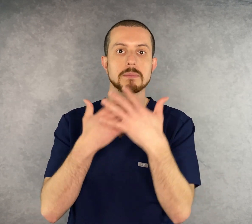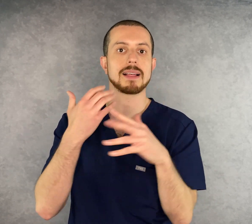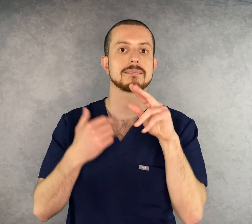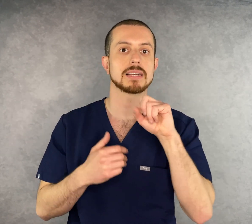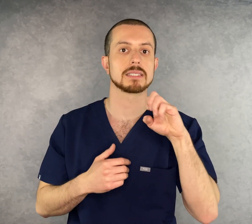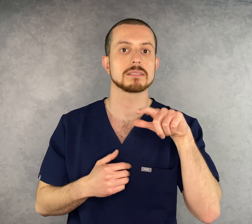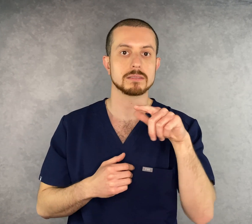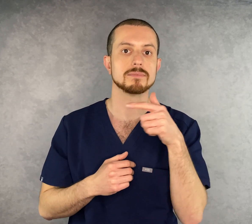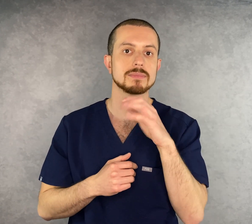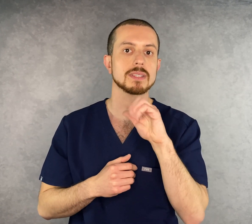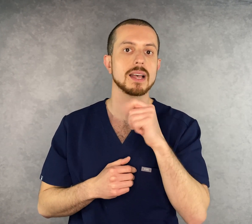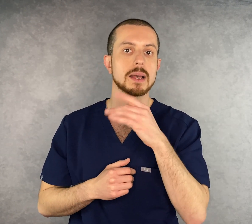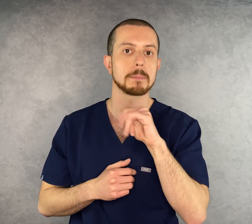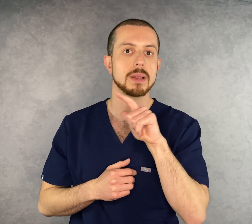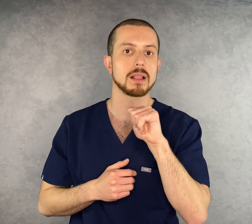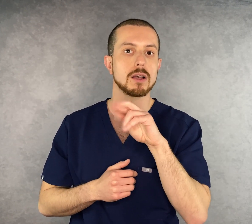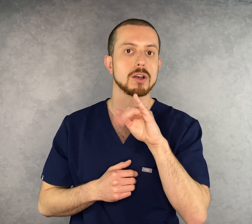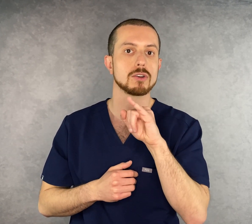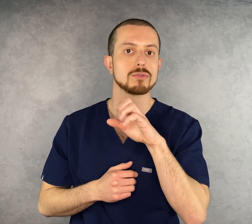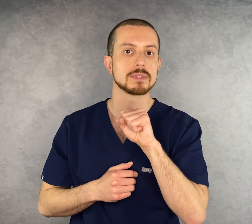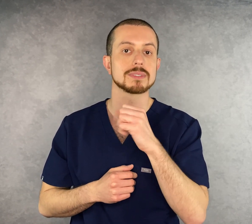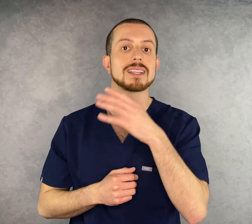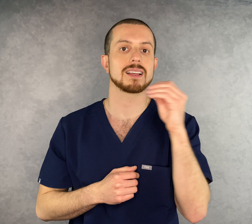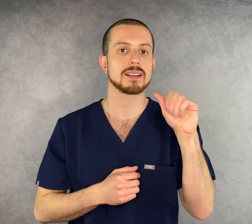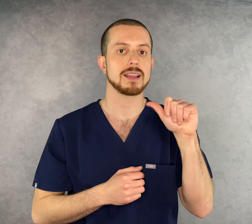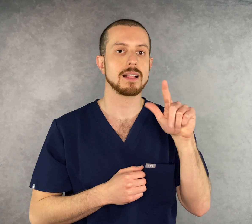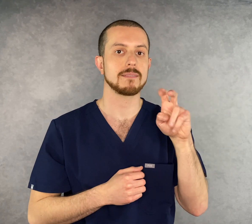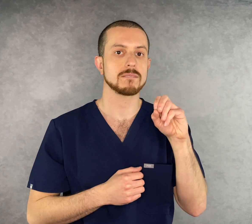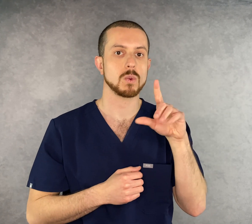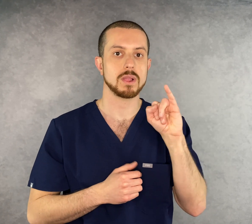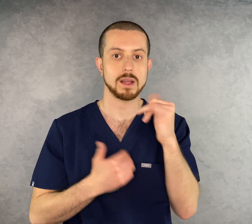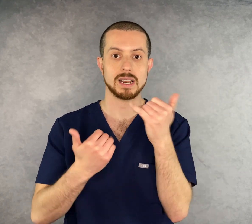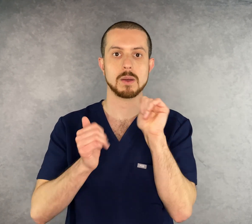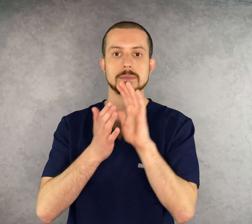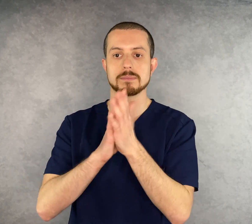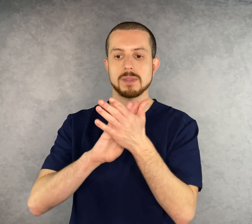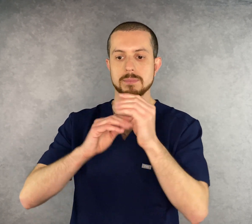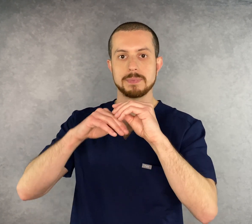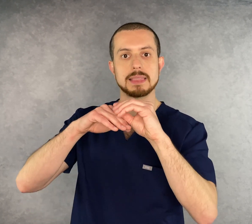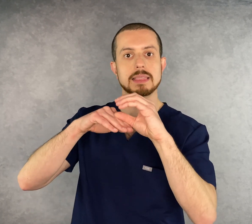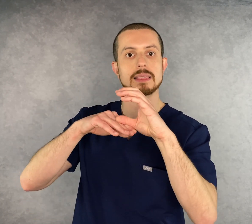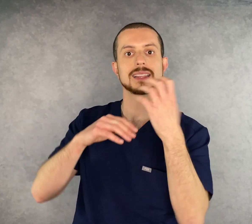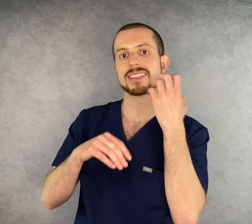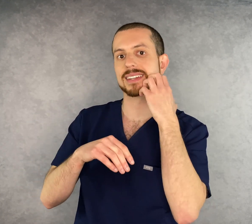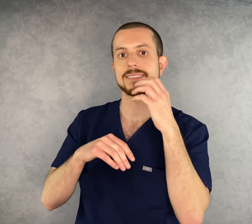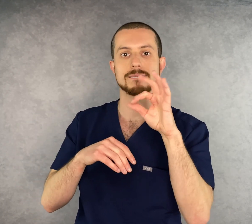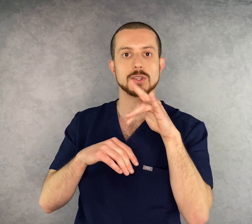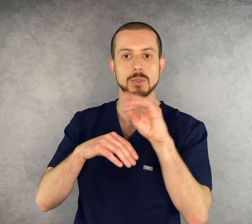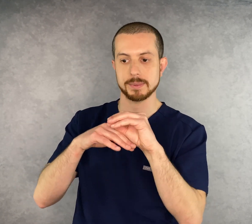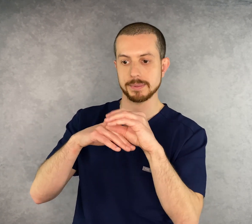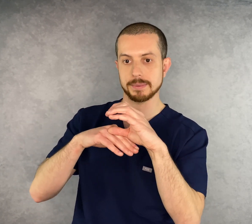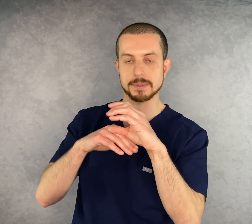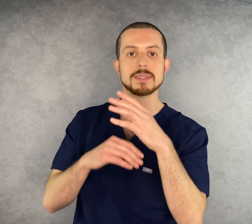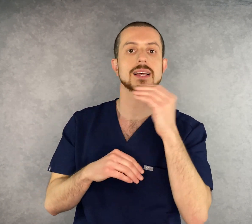the blood vessels, or capillaries, and the alveoli. Now, there is fluid accumulation there.